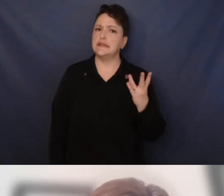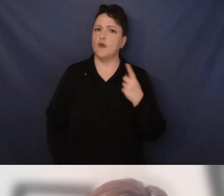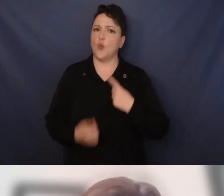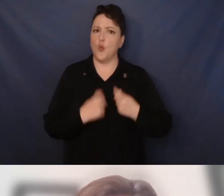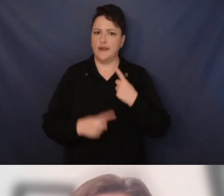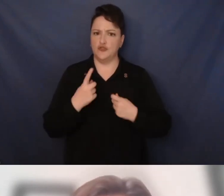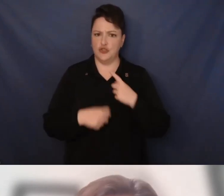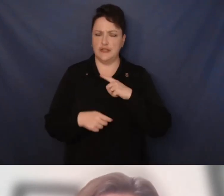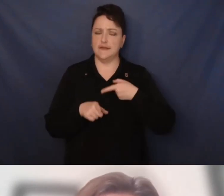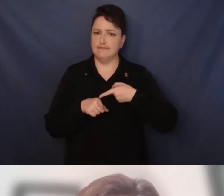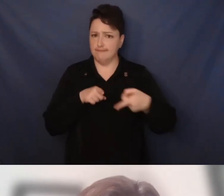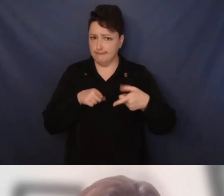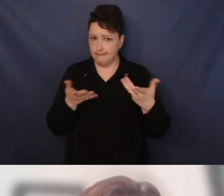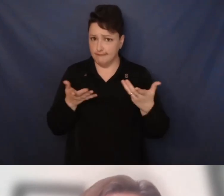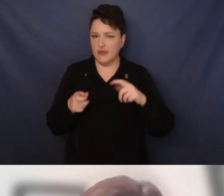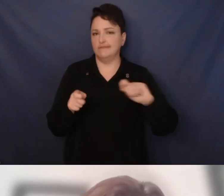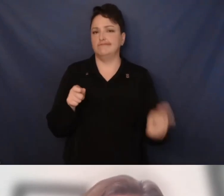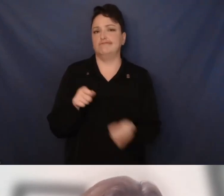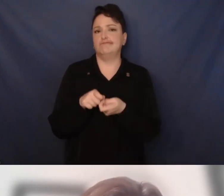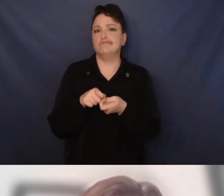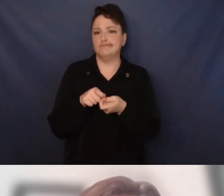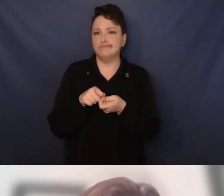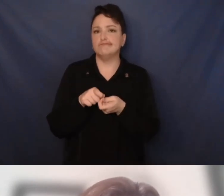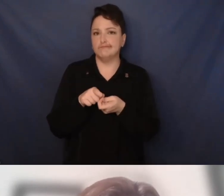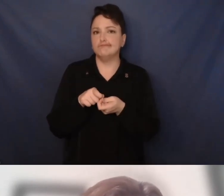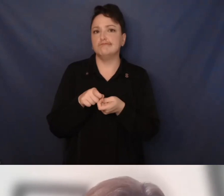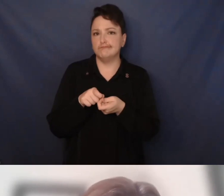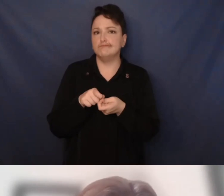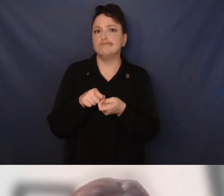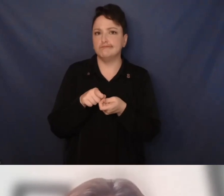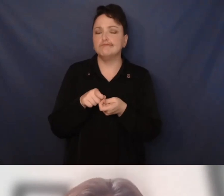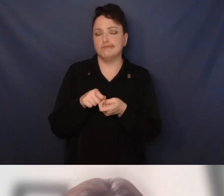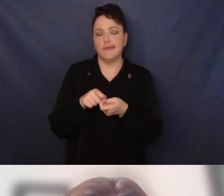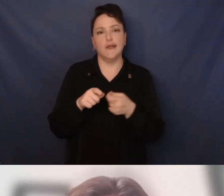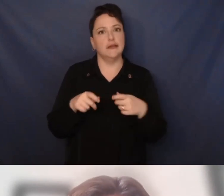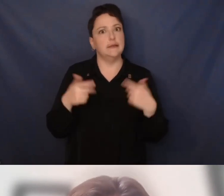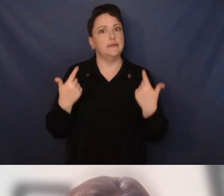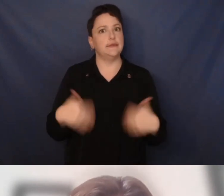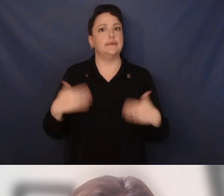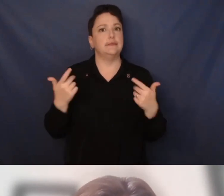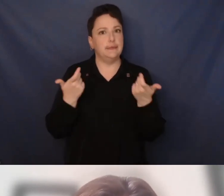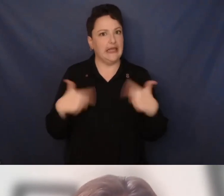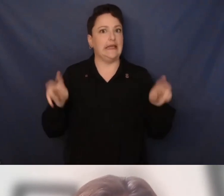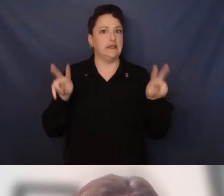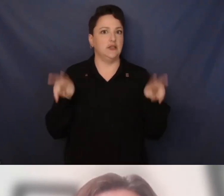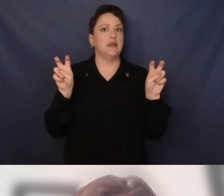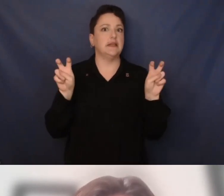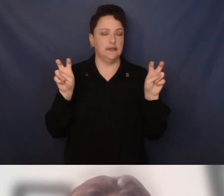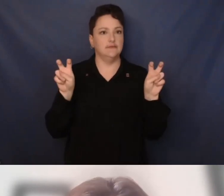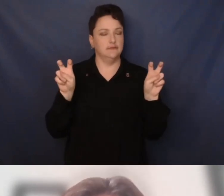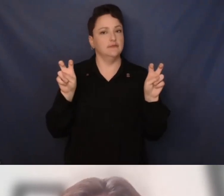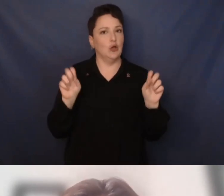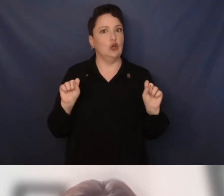retaliation. We know that's a really big topic that I think could be its own workshop. We had